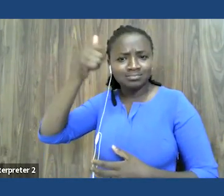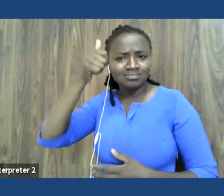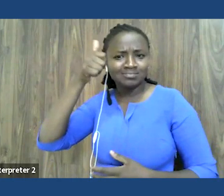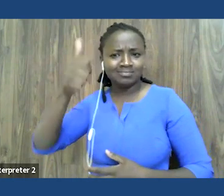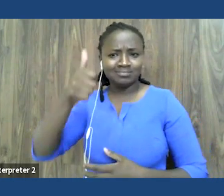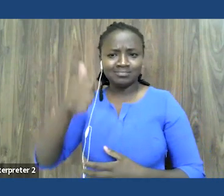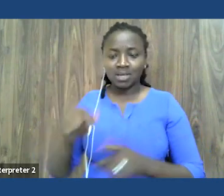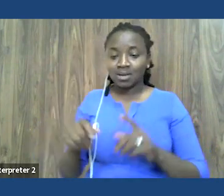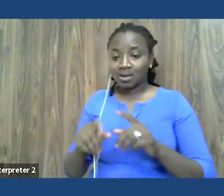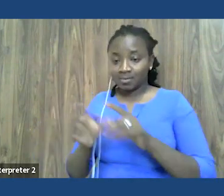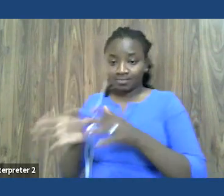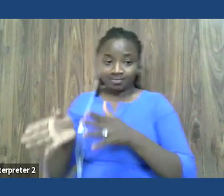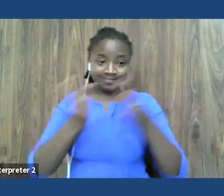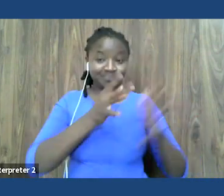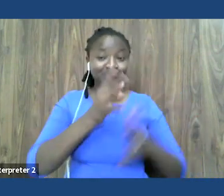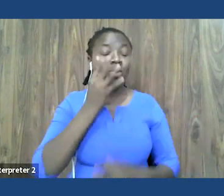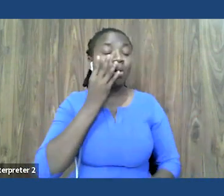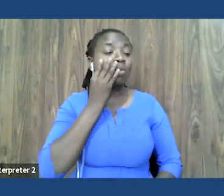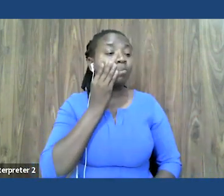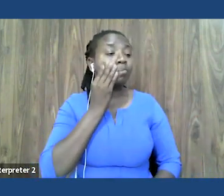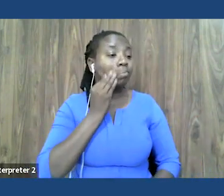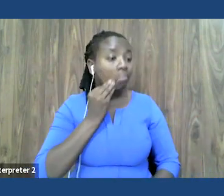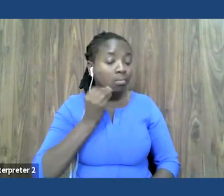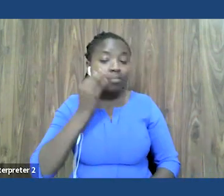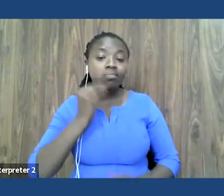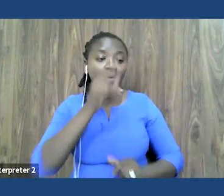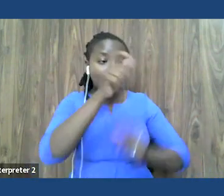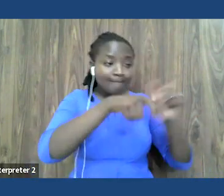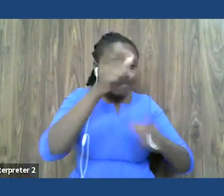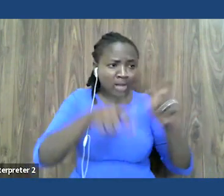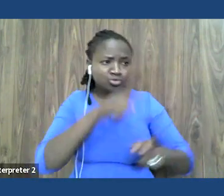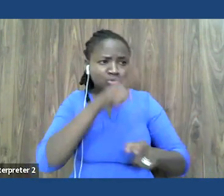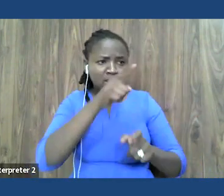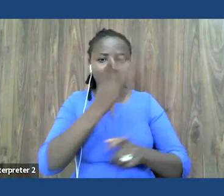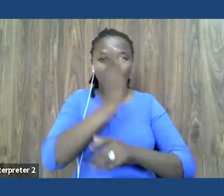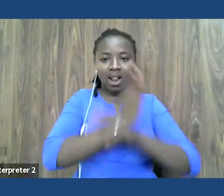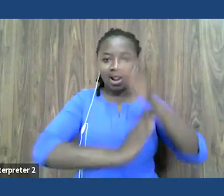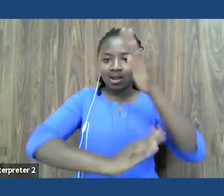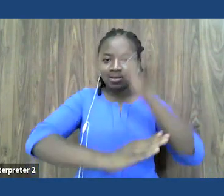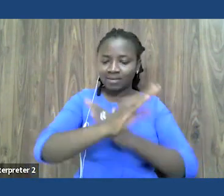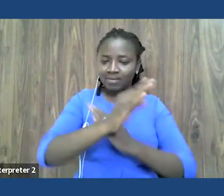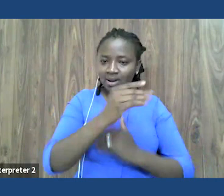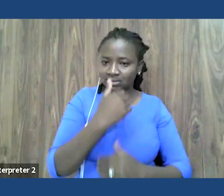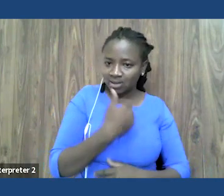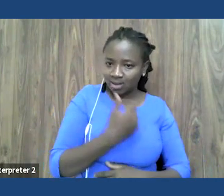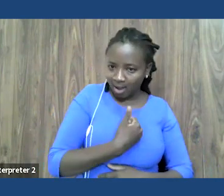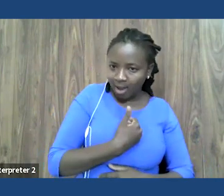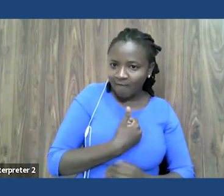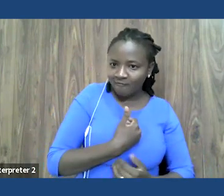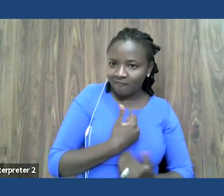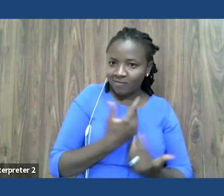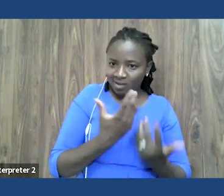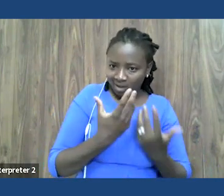disabilities E. When I was at IBM and managing the accessibility center, at least one of